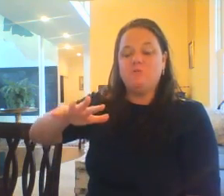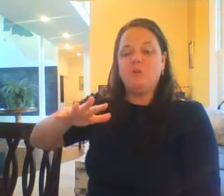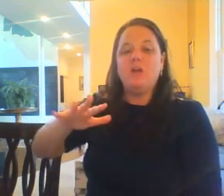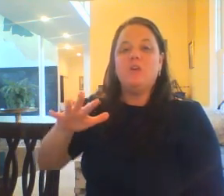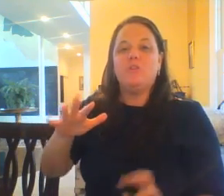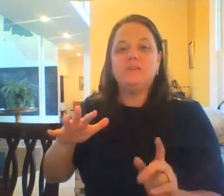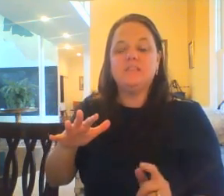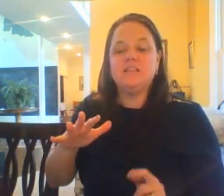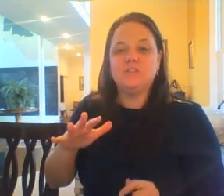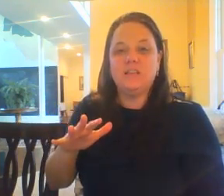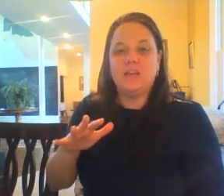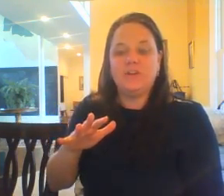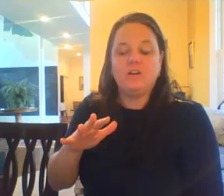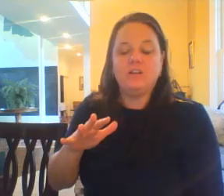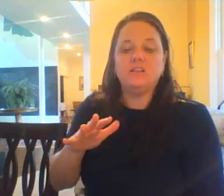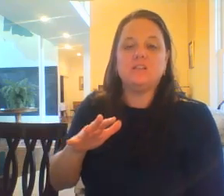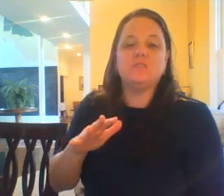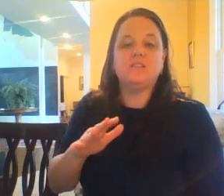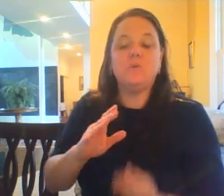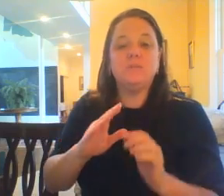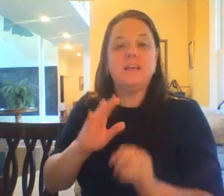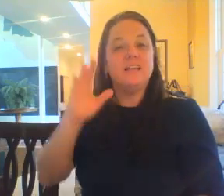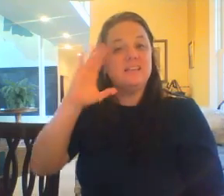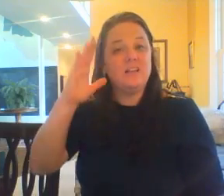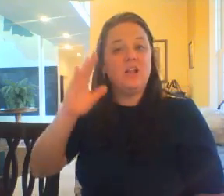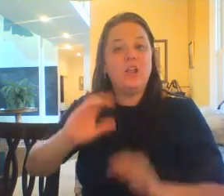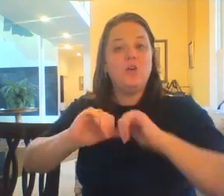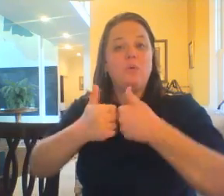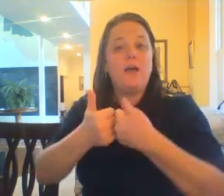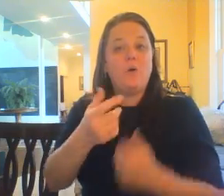"GOOD," "BAD," "So-So" the reason these are together it's